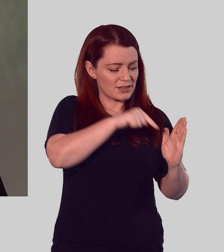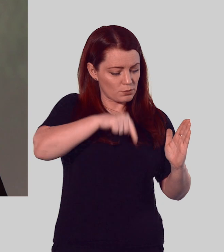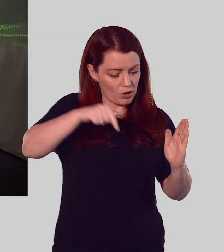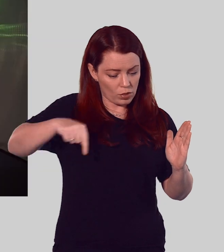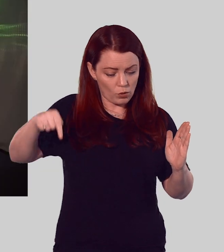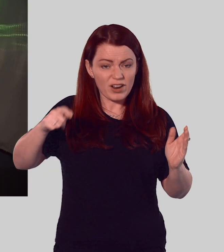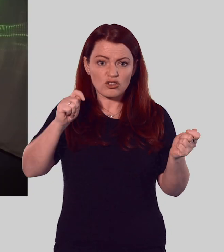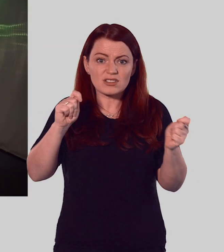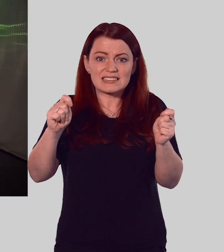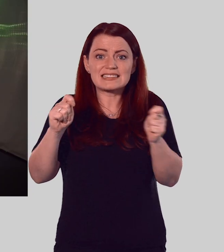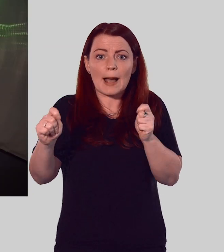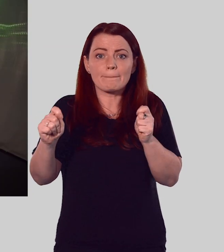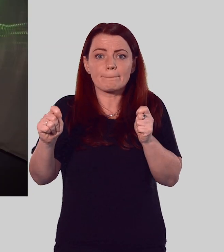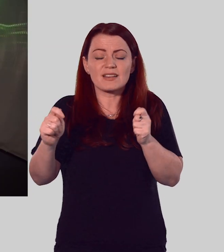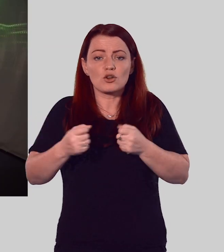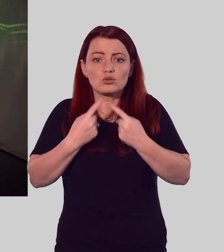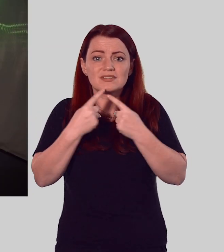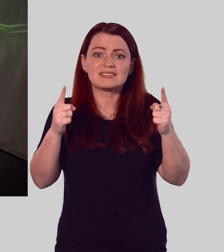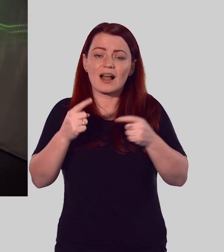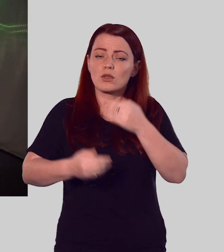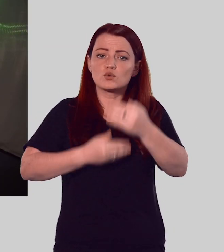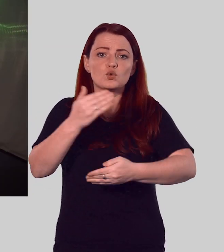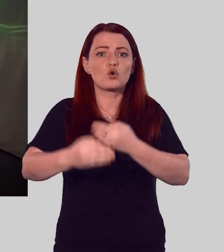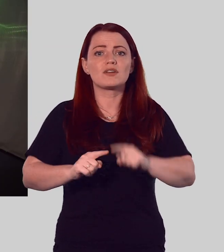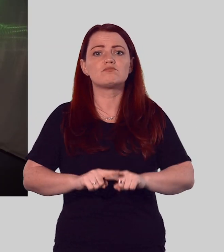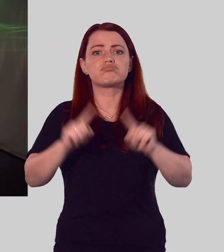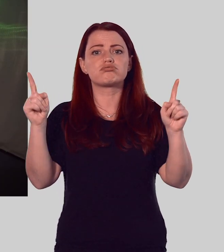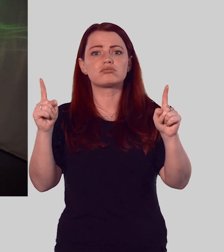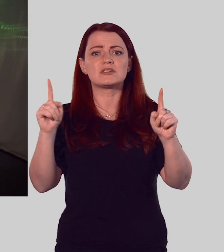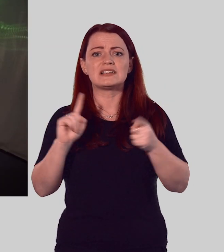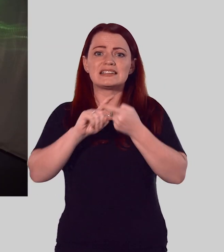form it could tell the story in different ways for different audiences.